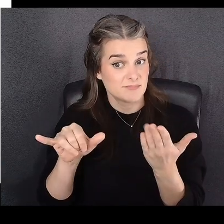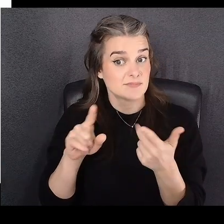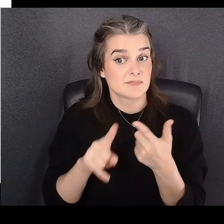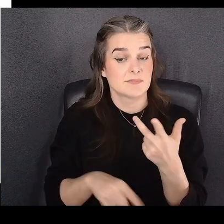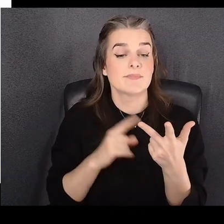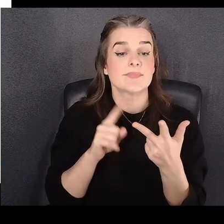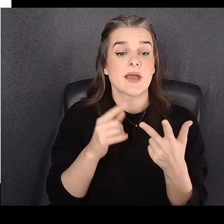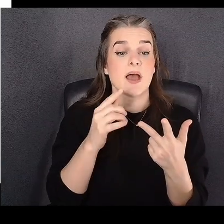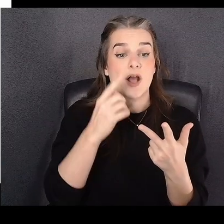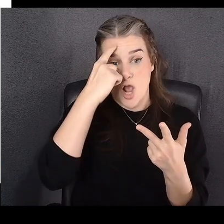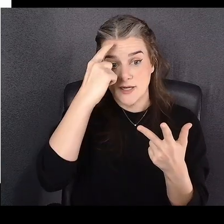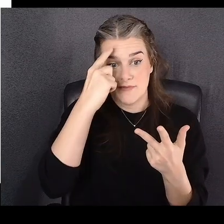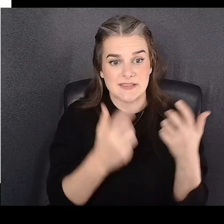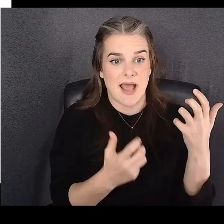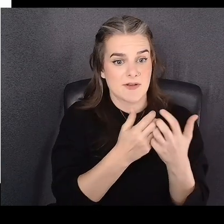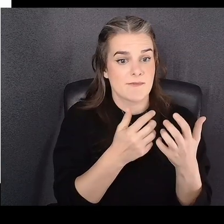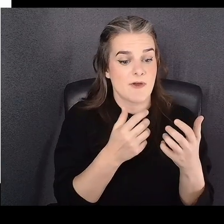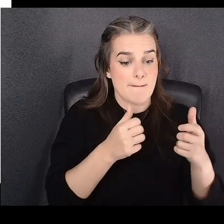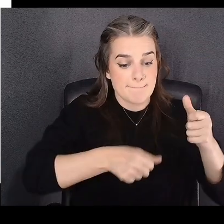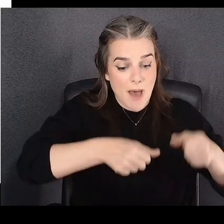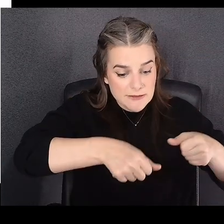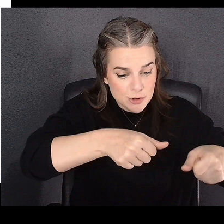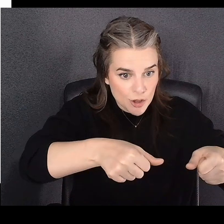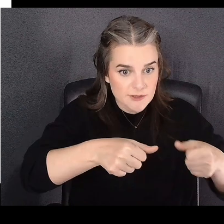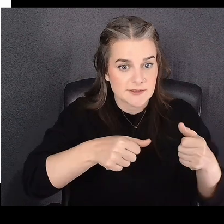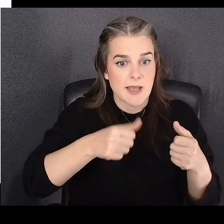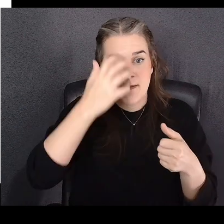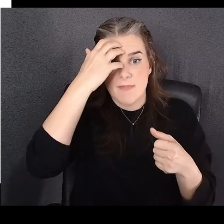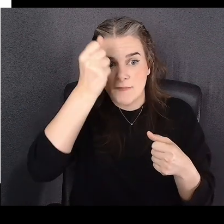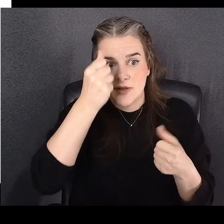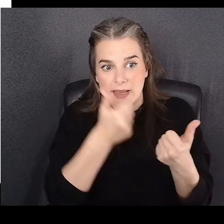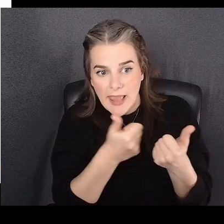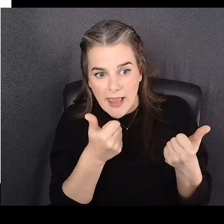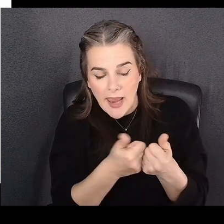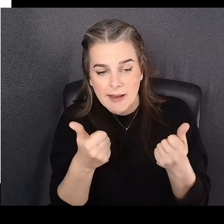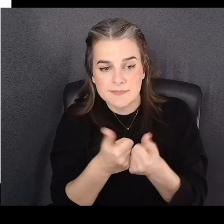You can have different games with voice commands and all of-- there's so many things you could do.